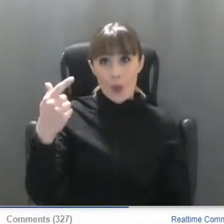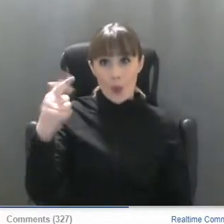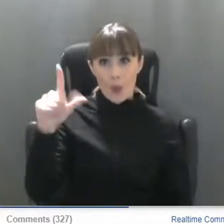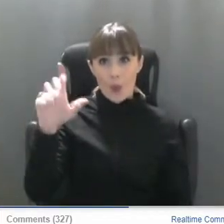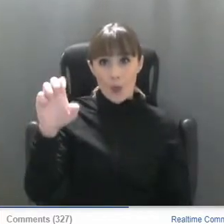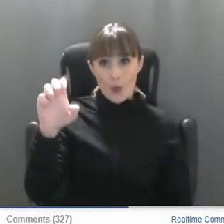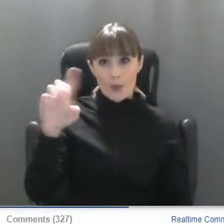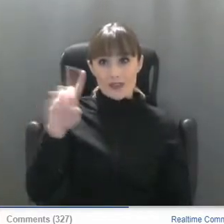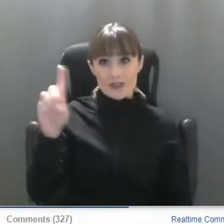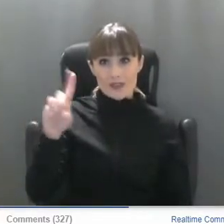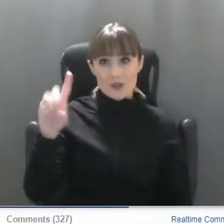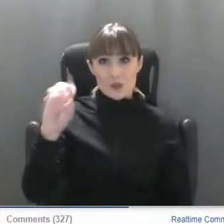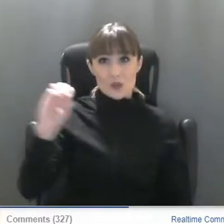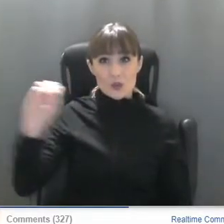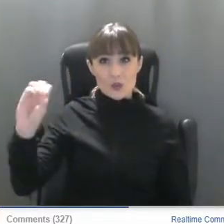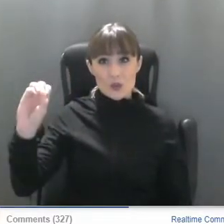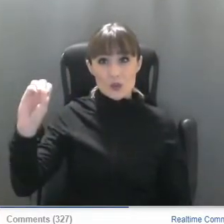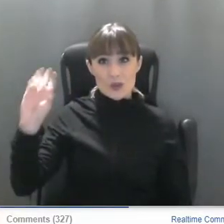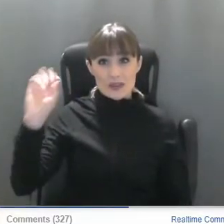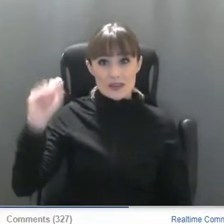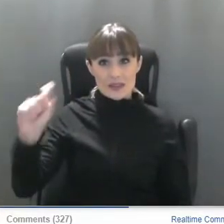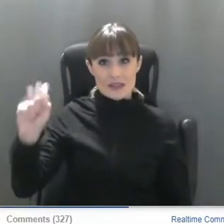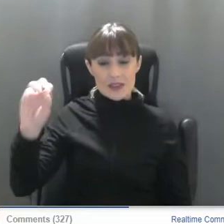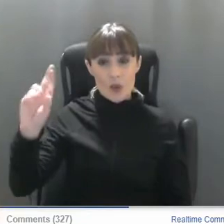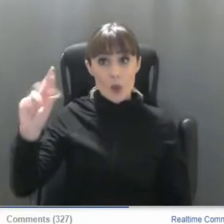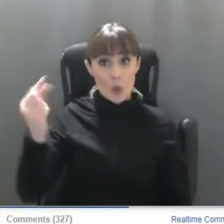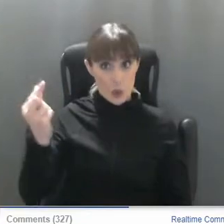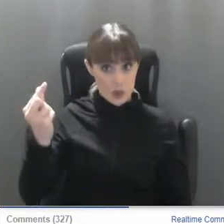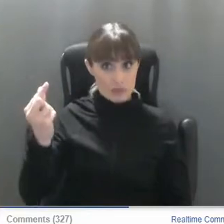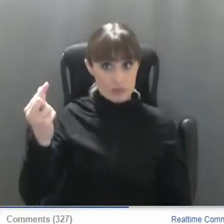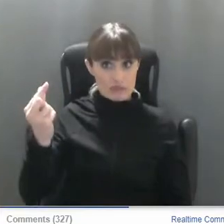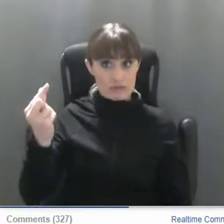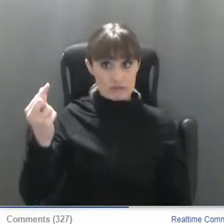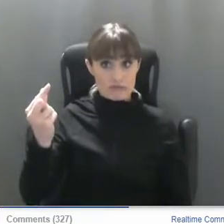There's another arrow, so we're on track. You could go to hoglezoo.org. If you click